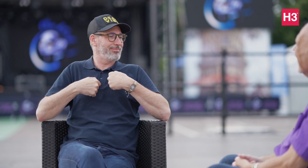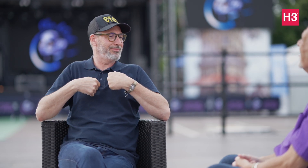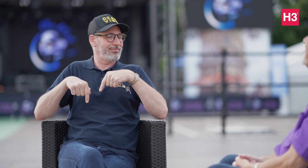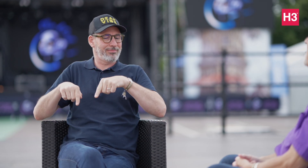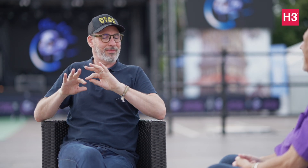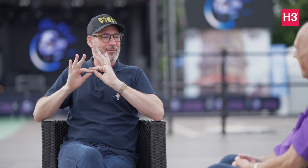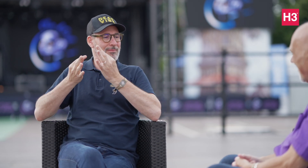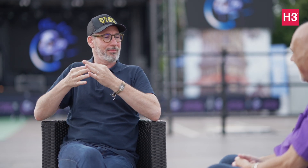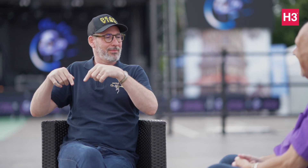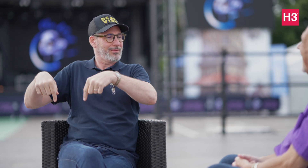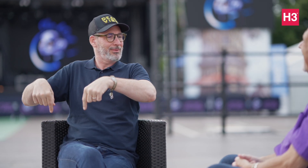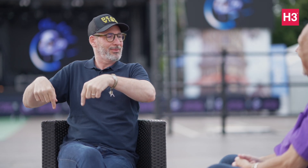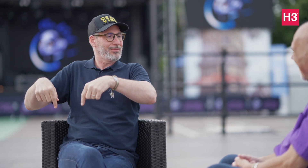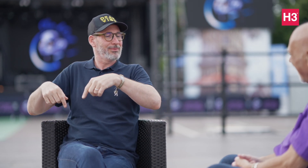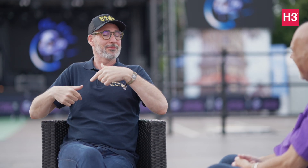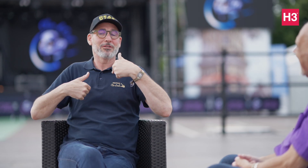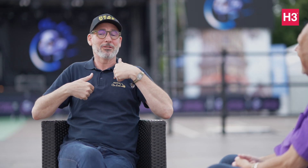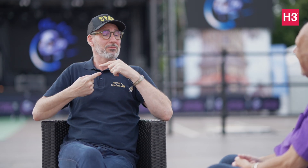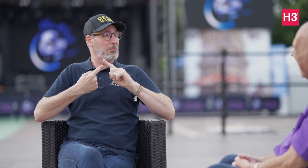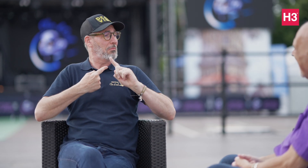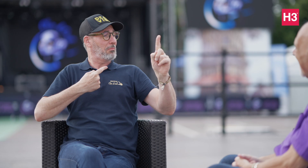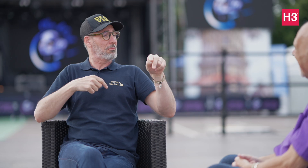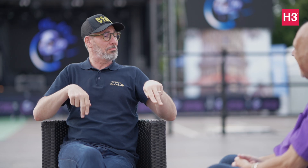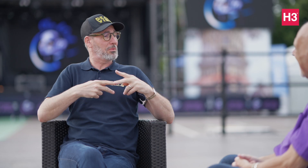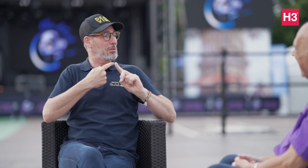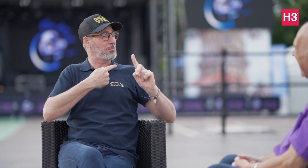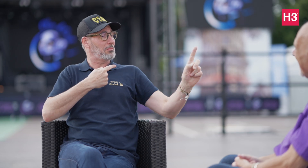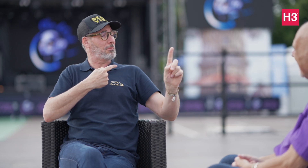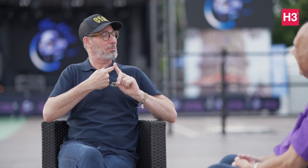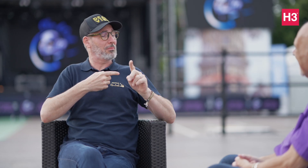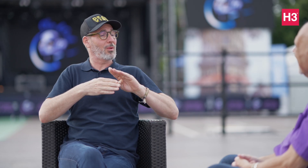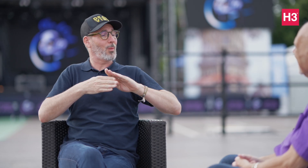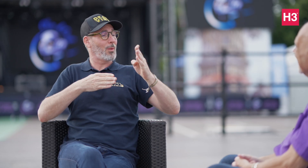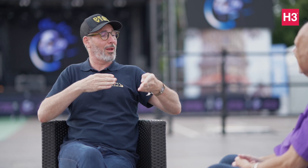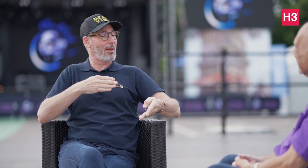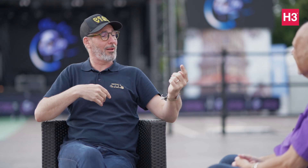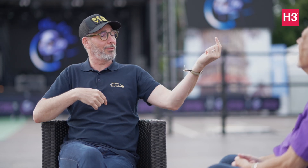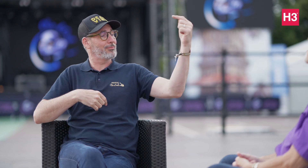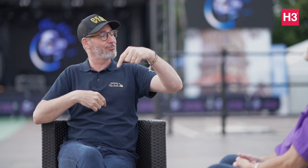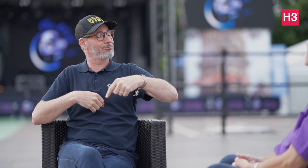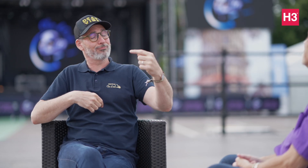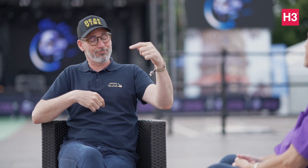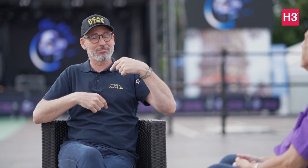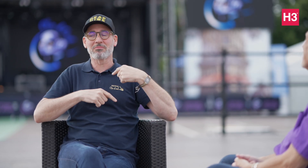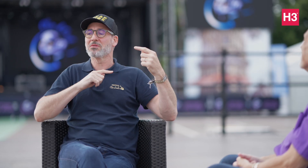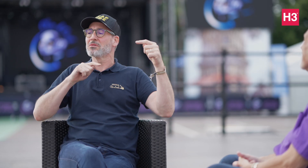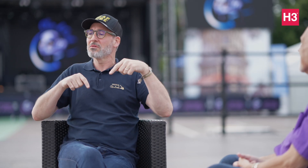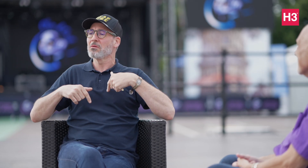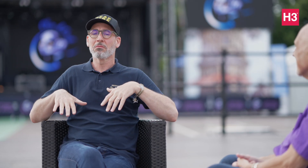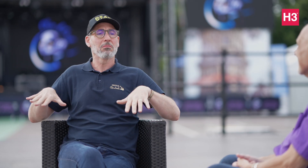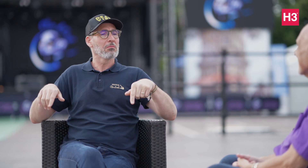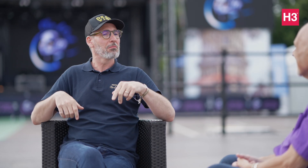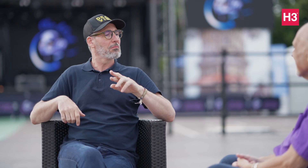I still visit Paris on weekends for work and to see friends.